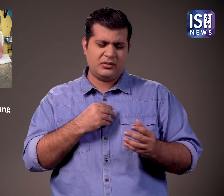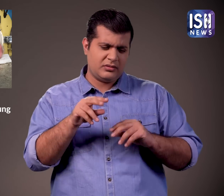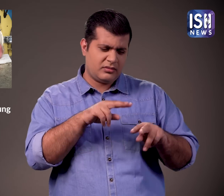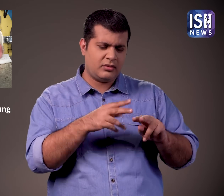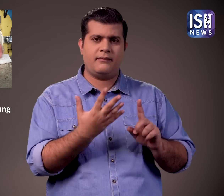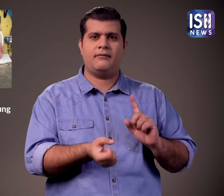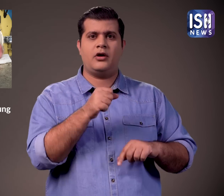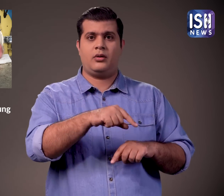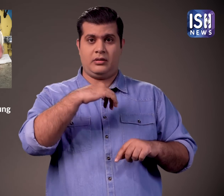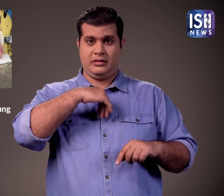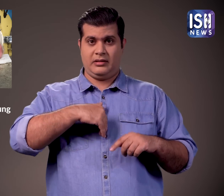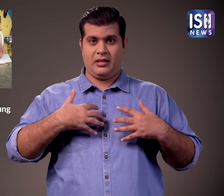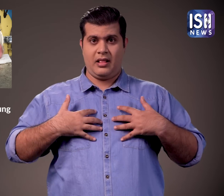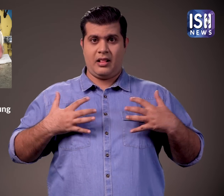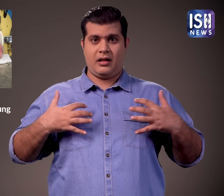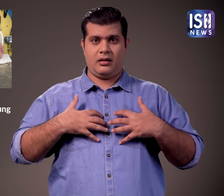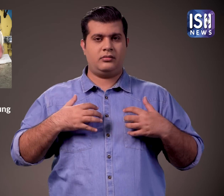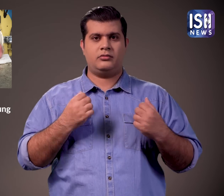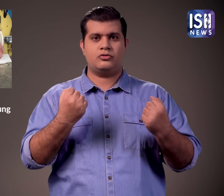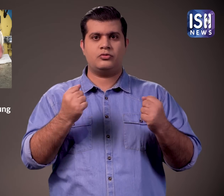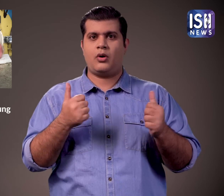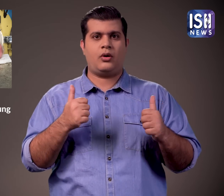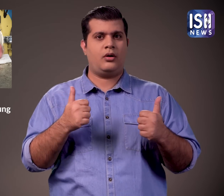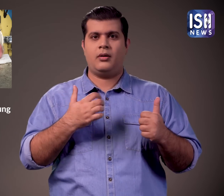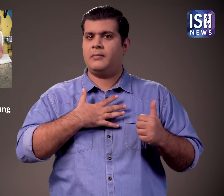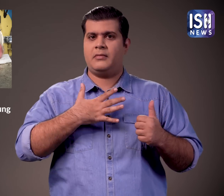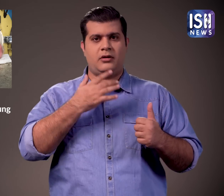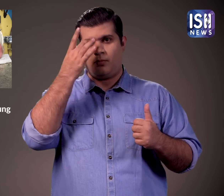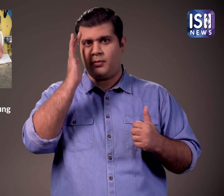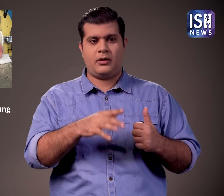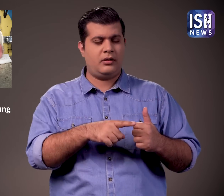They found out that his lungs were not strong enough which is why he couldn't breathe.